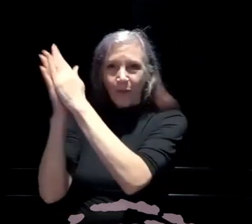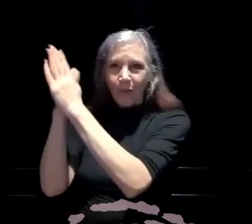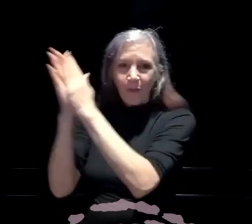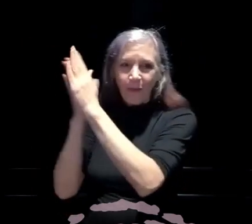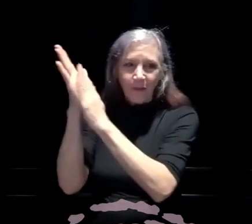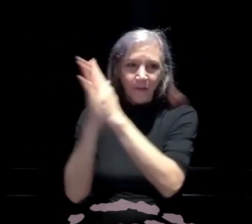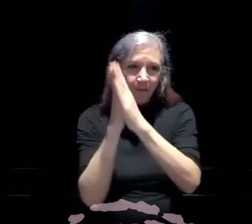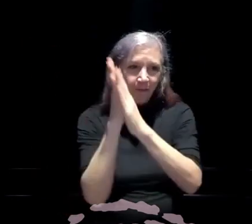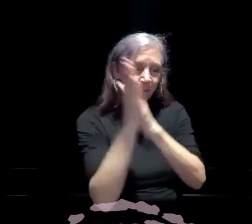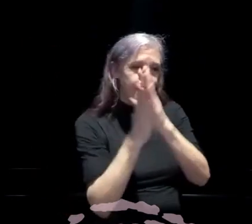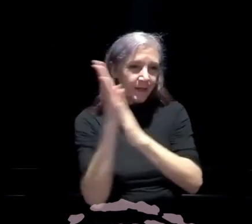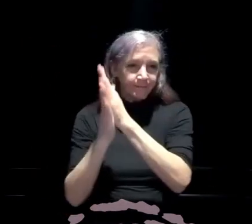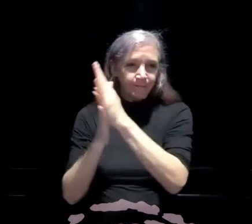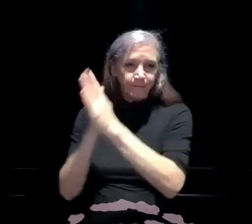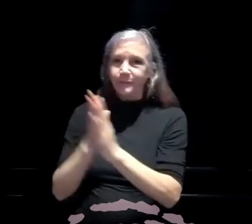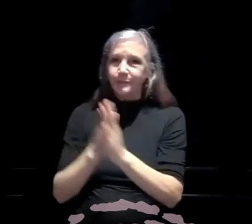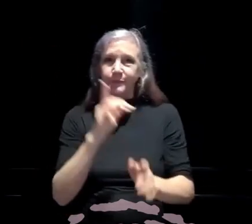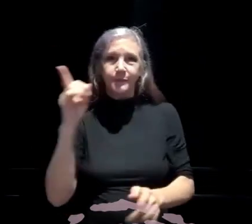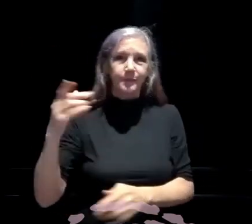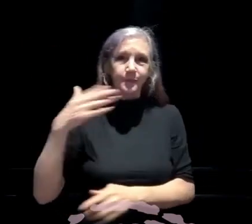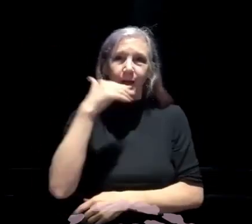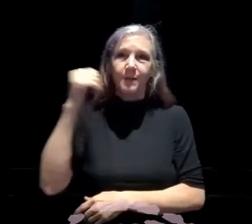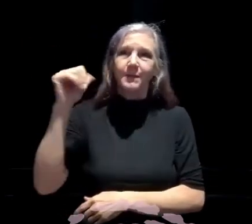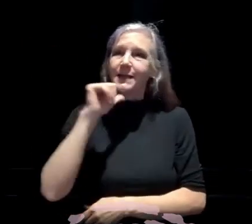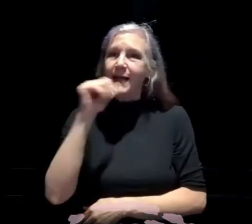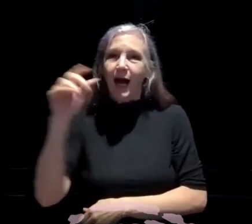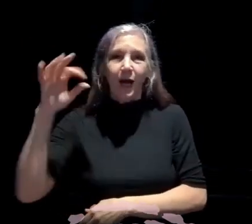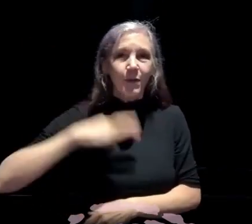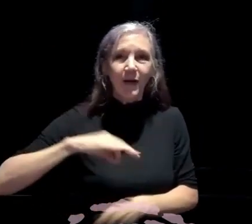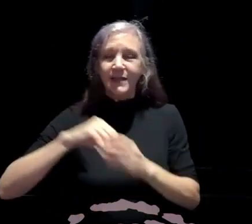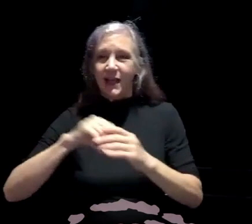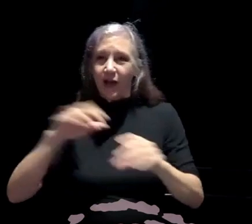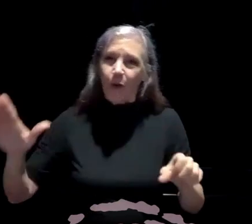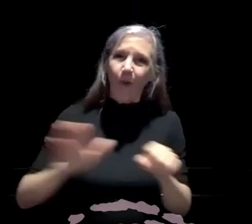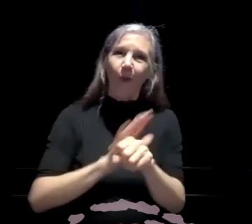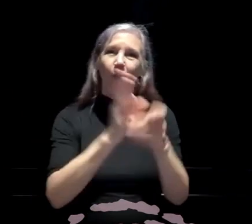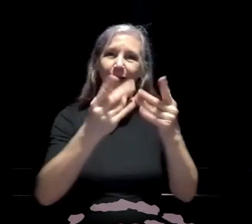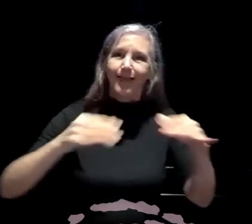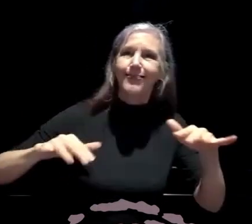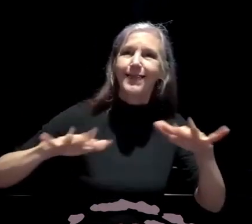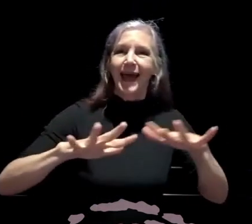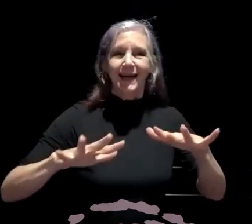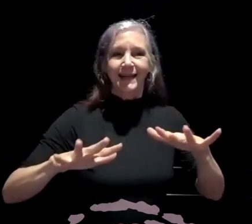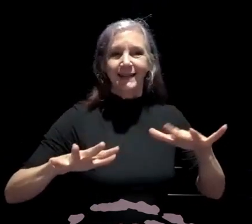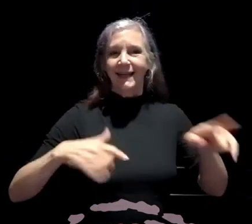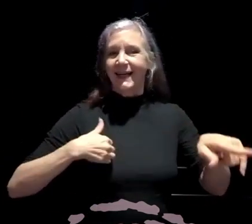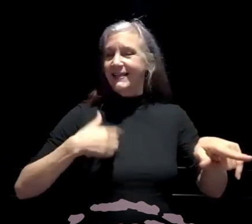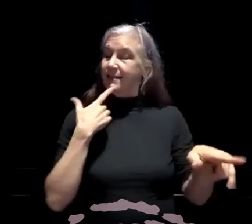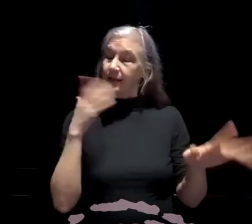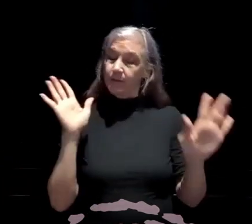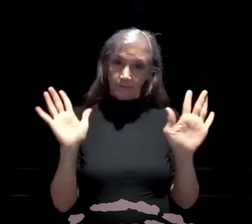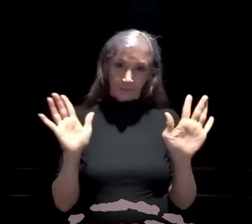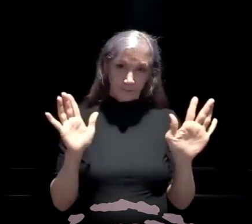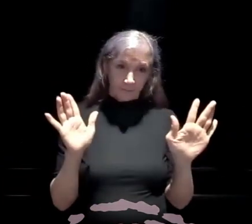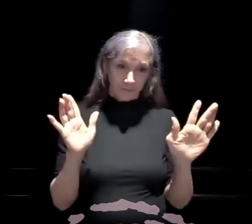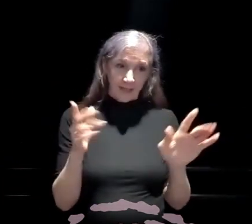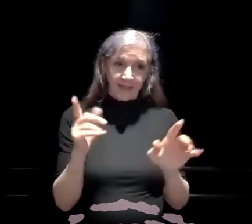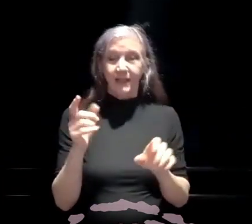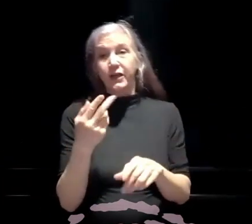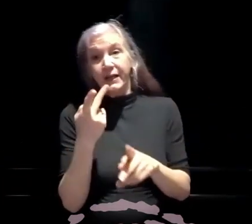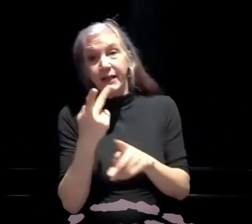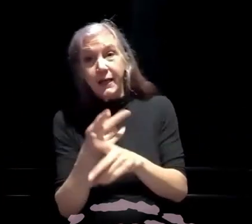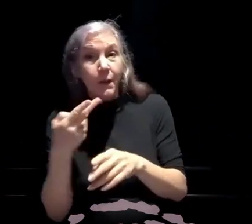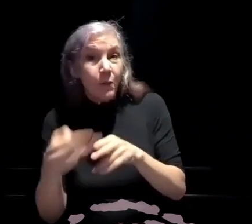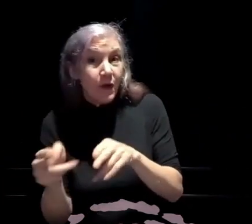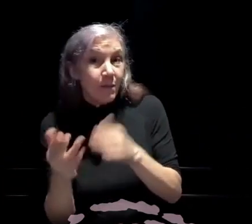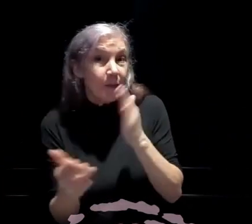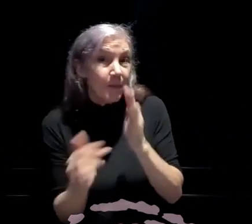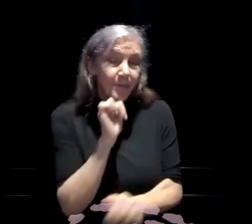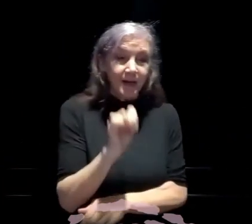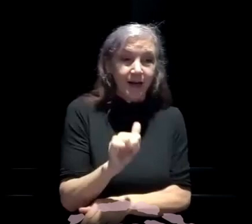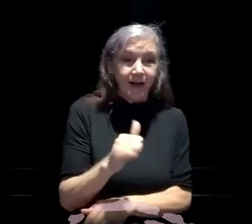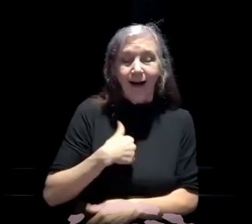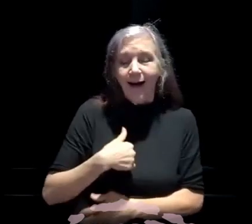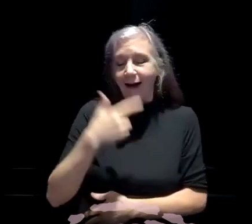Money for the best, one of the best nonprofits in all the land. Sometimes I say and I should keep it a lot brief but maybe I won't.